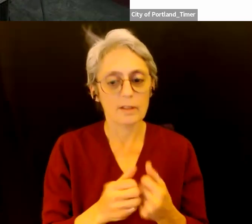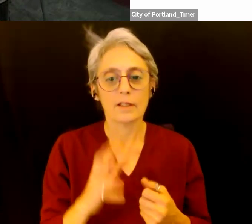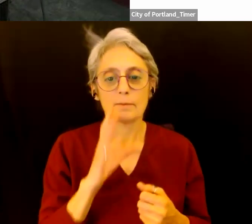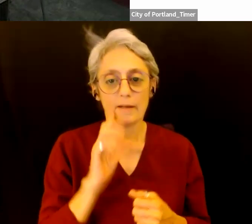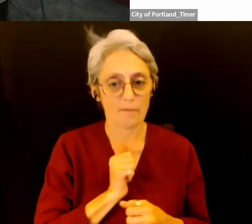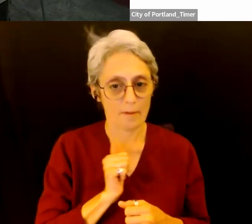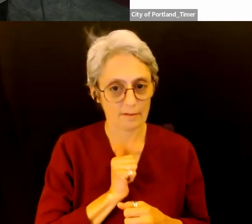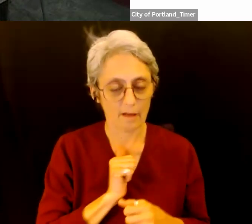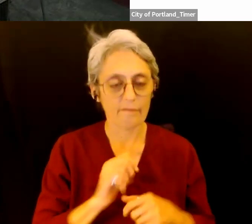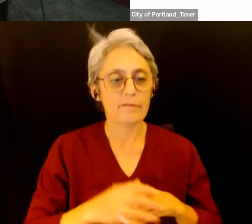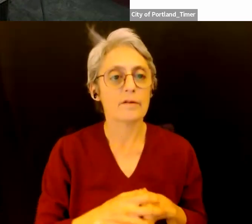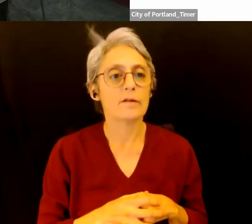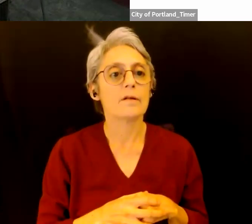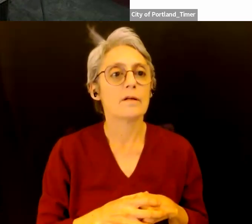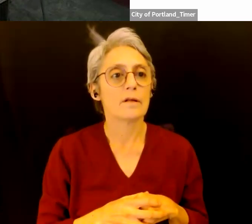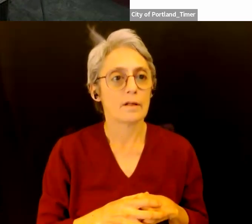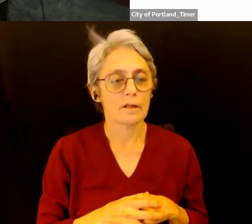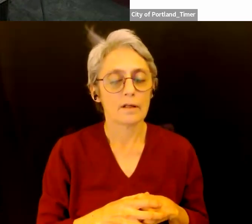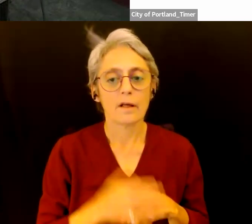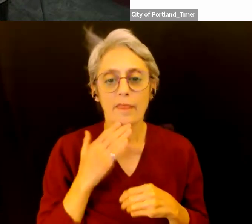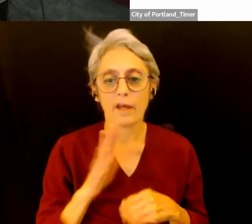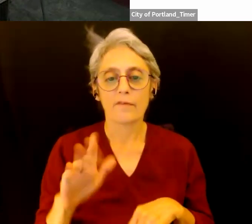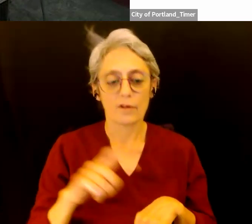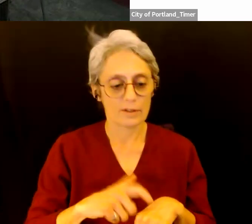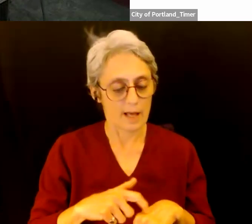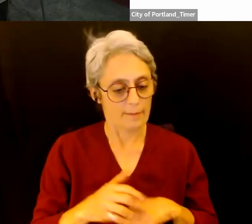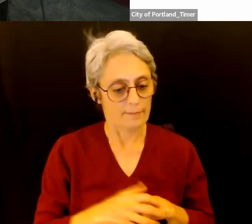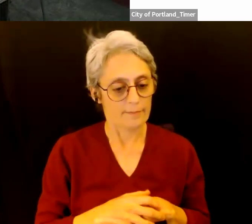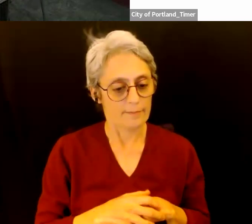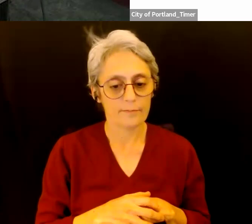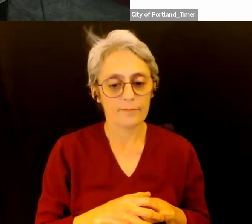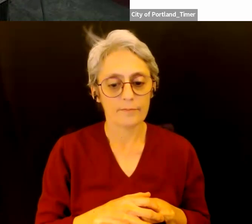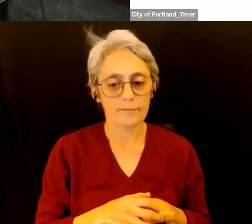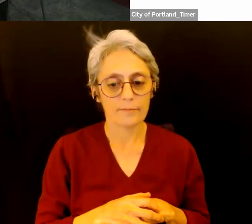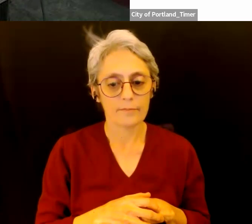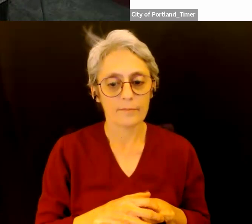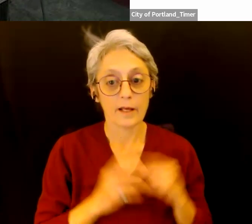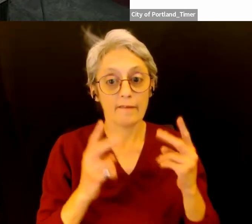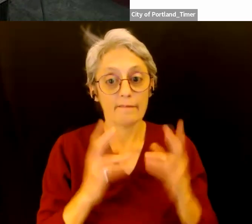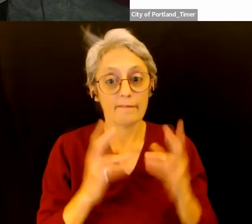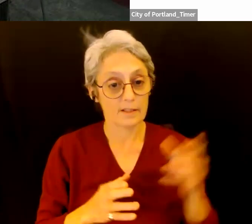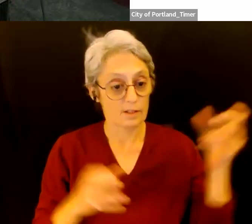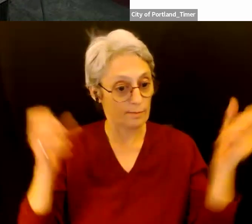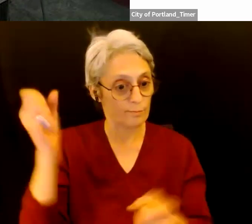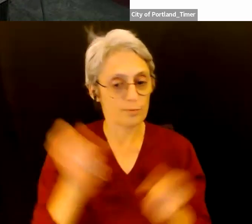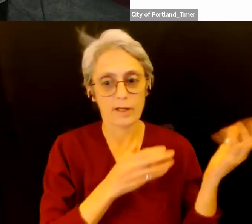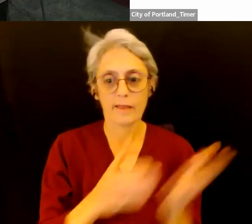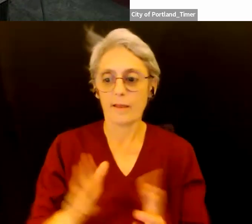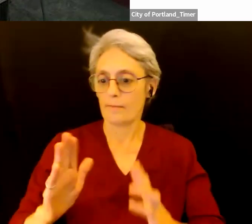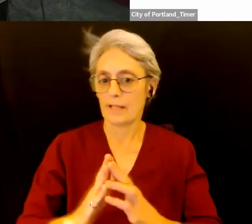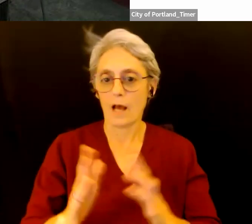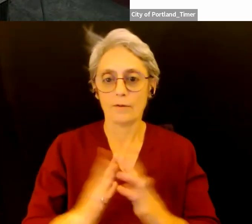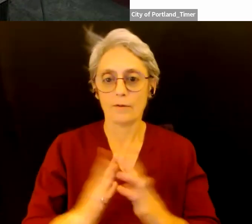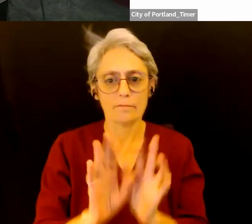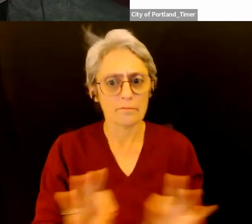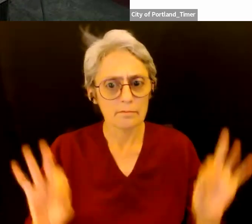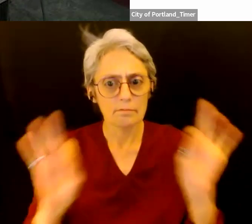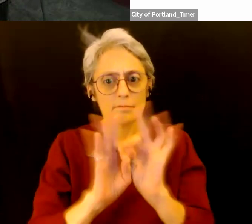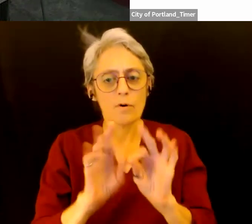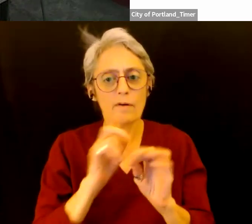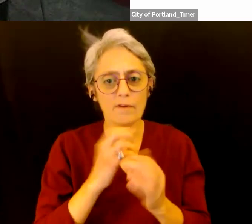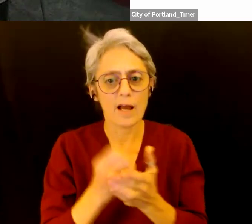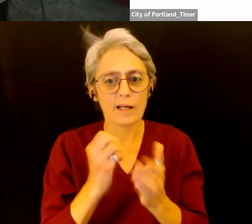And I appreciate your time. Bringing visitors downtown is crucial to the economic vitality of the entire city.